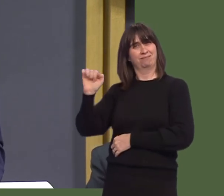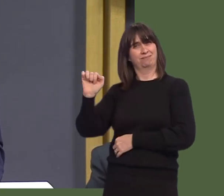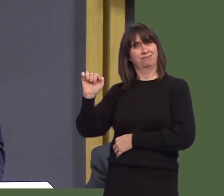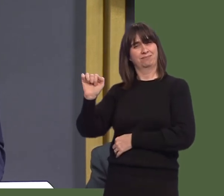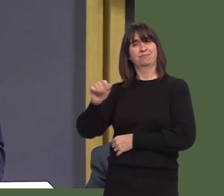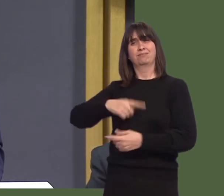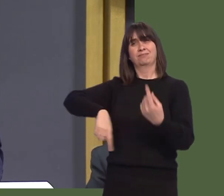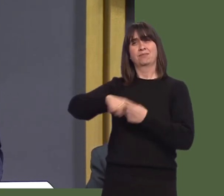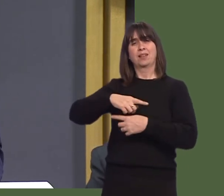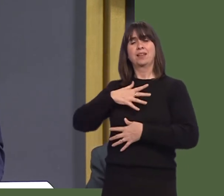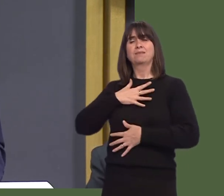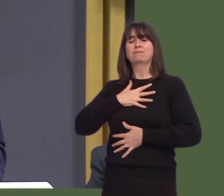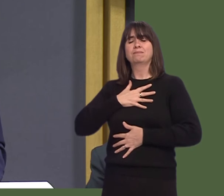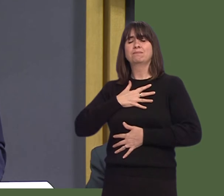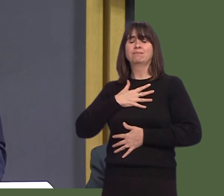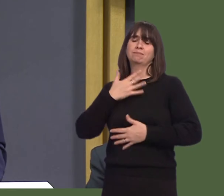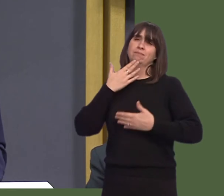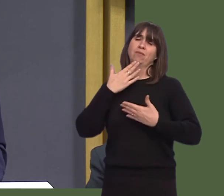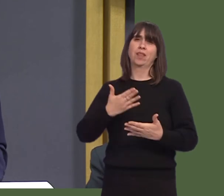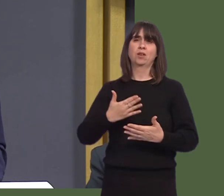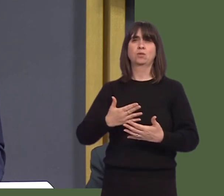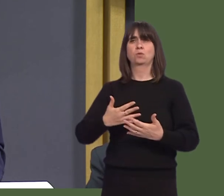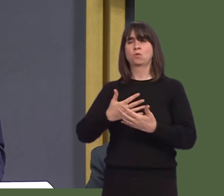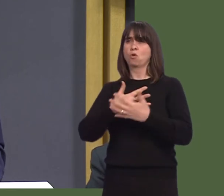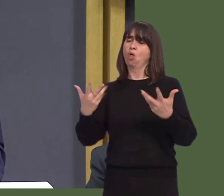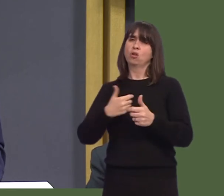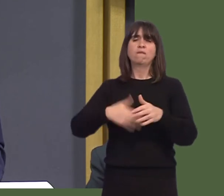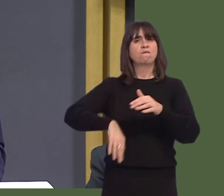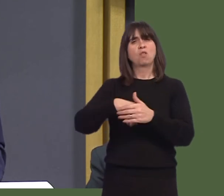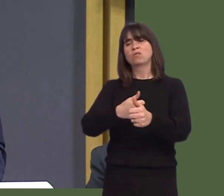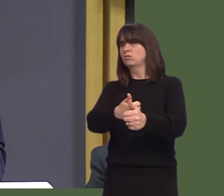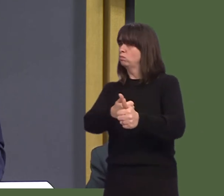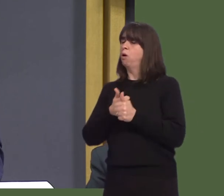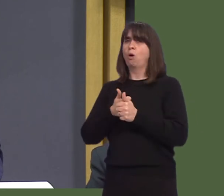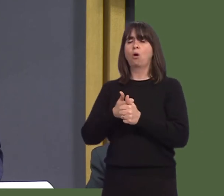Cut us off from our closest, most important market, where 60 per cent of our exports go,